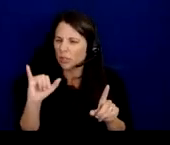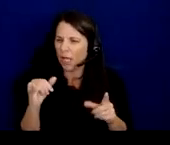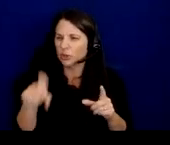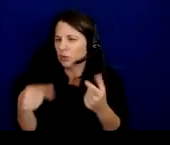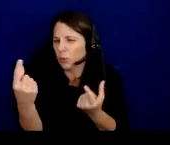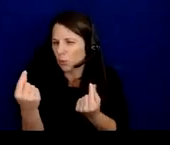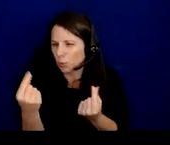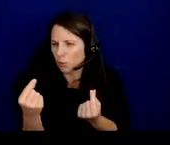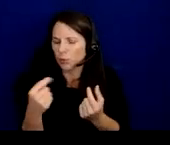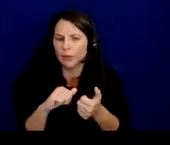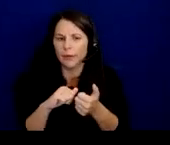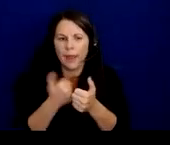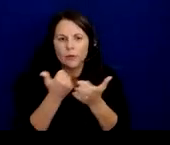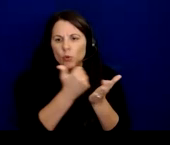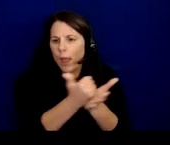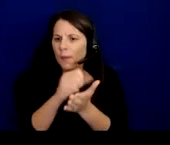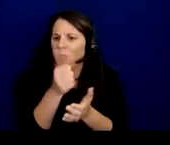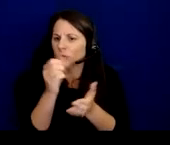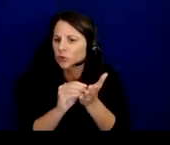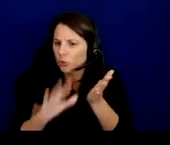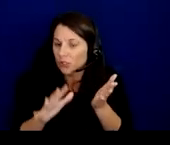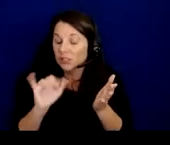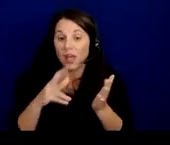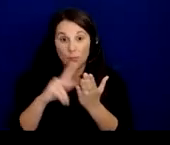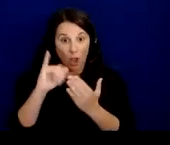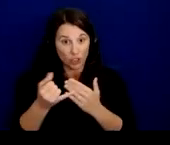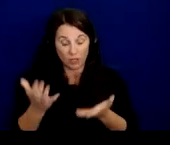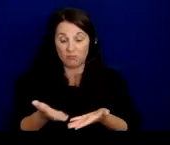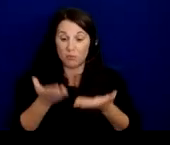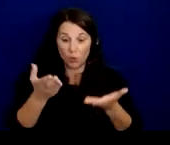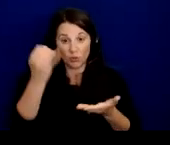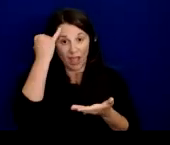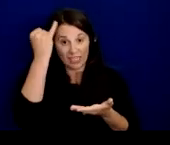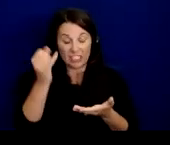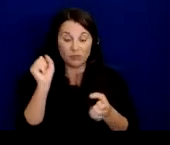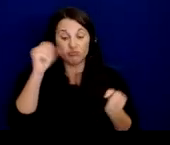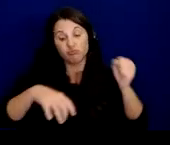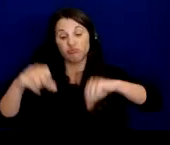How can it help students? They took that project proposal they pitched to do the president of the college.